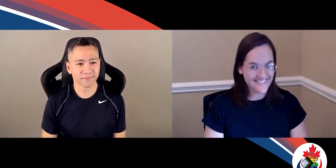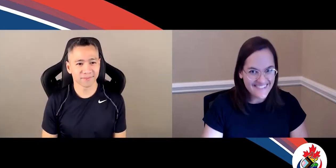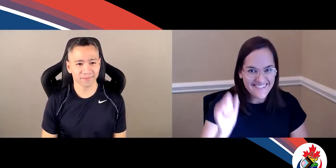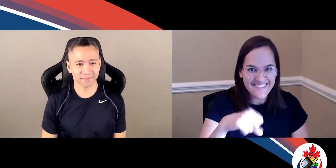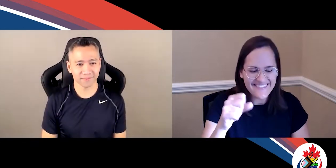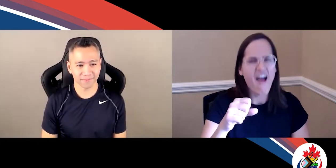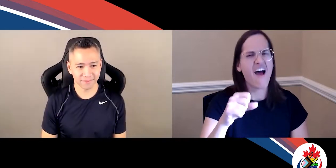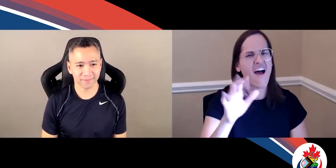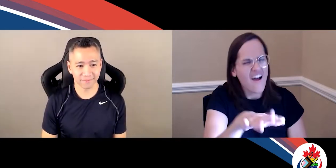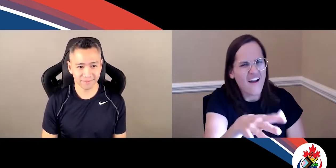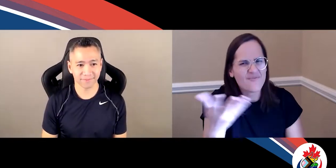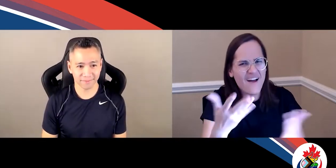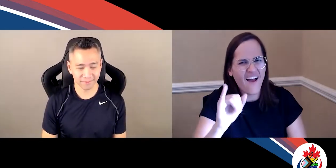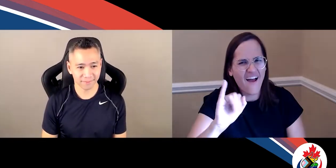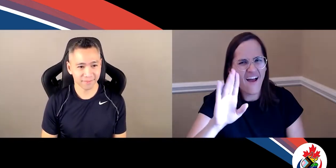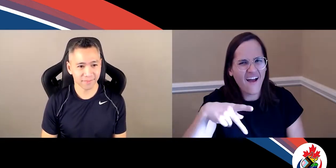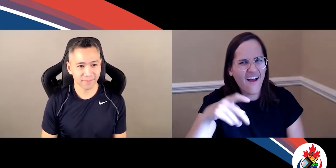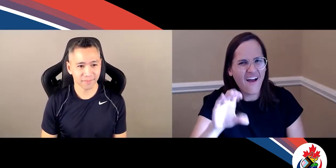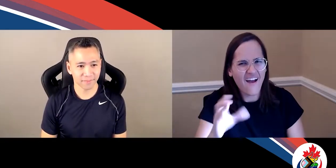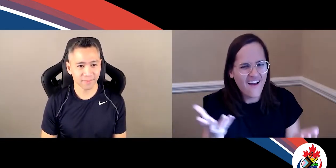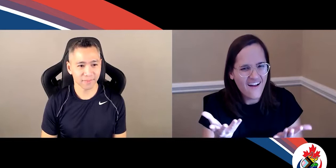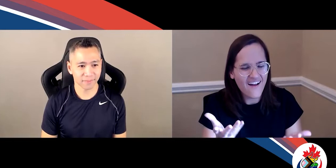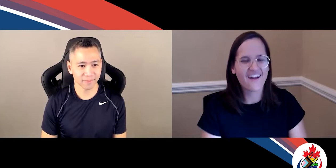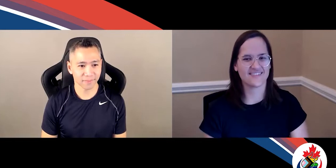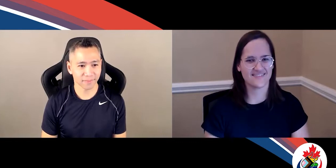Yes! Hey IBPOC is…?